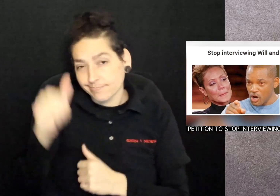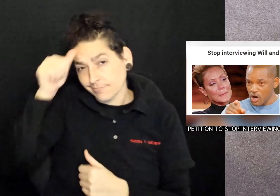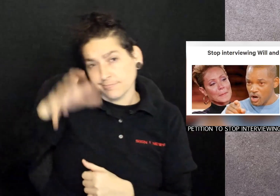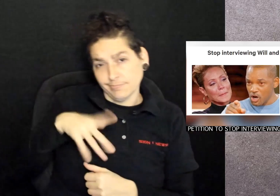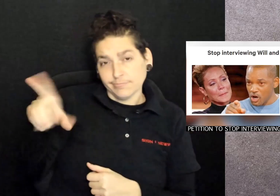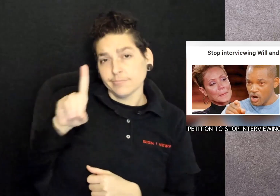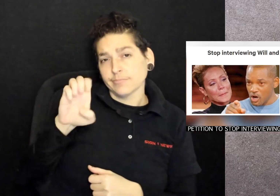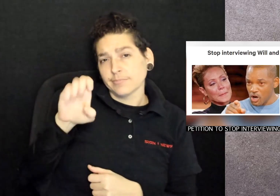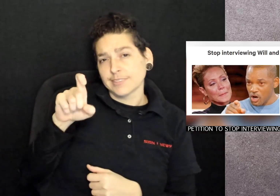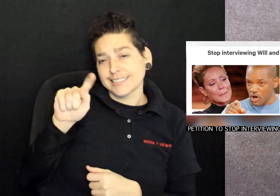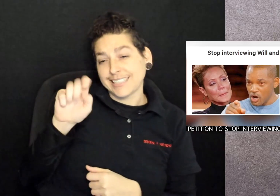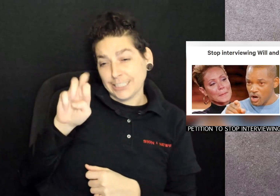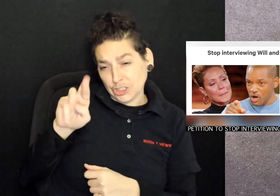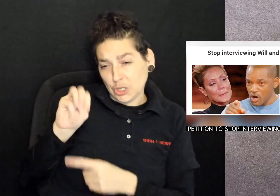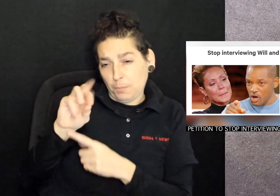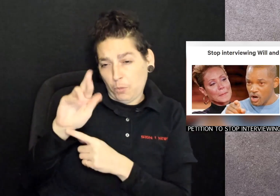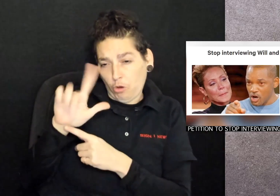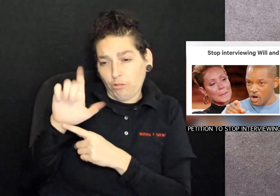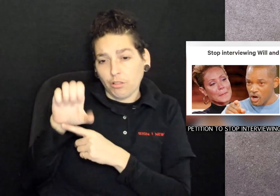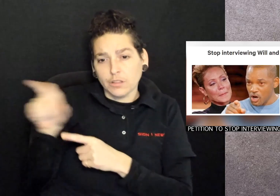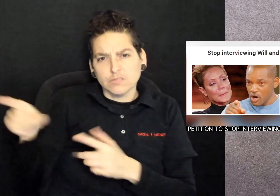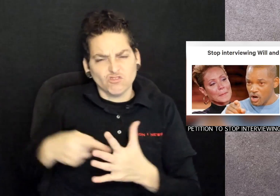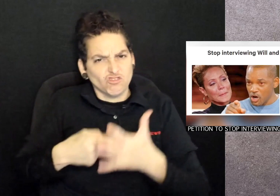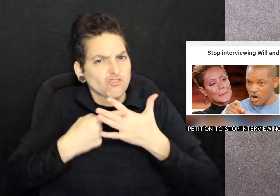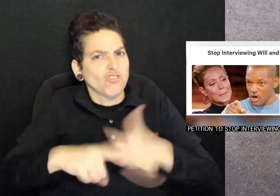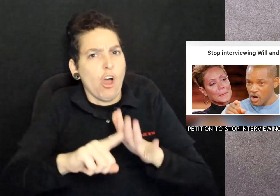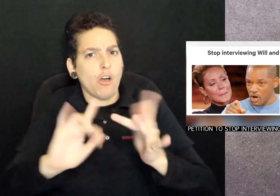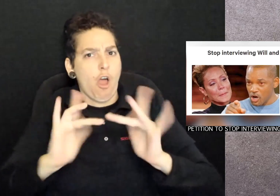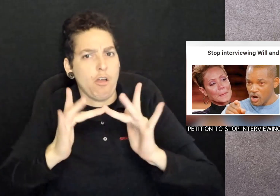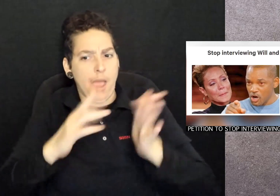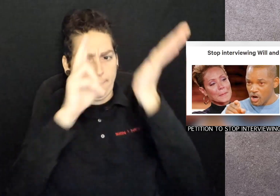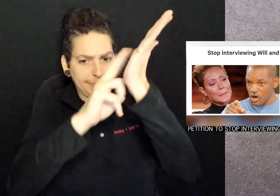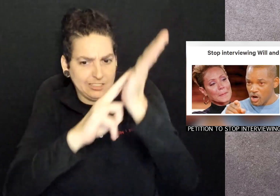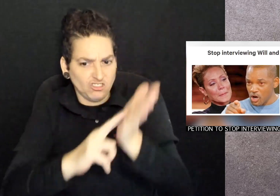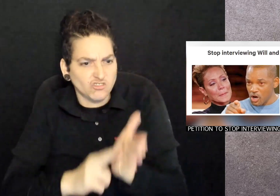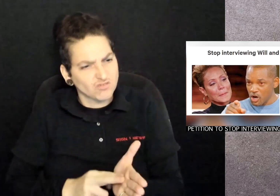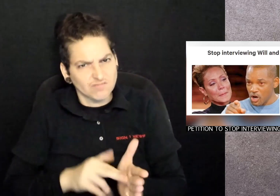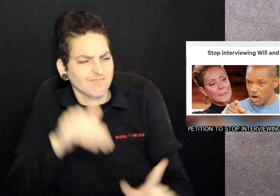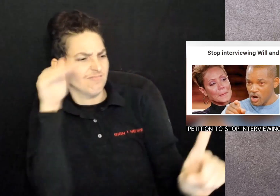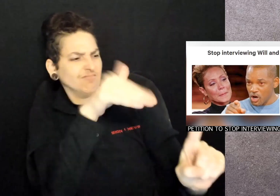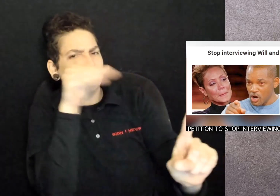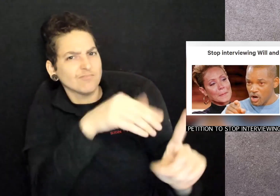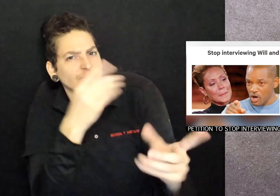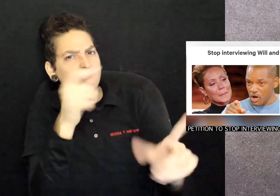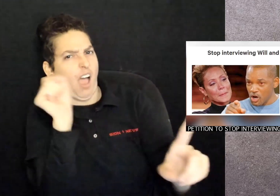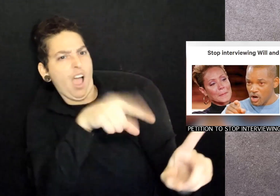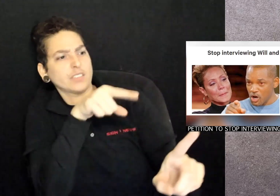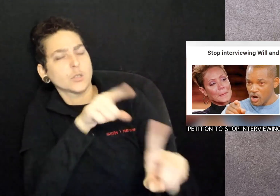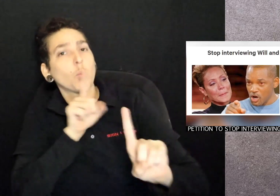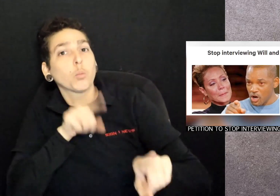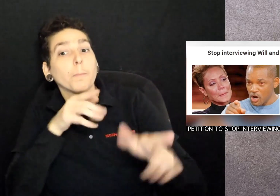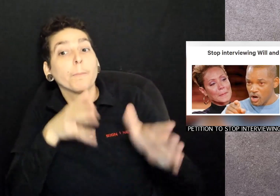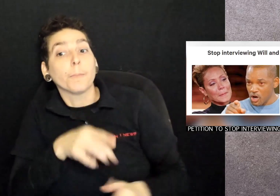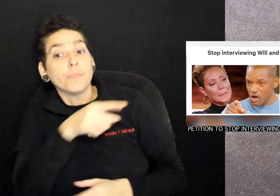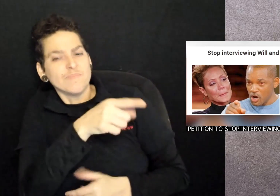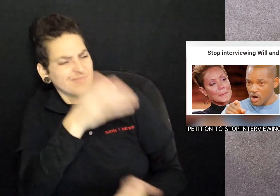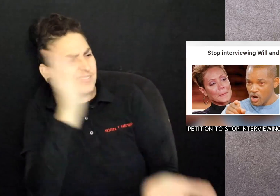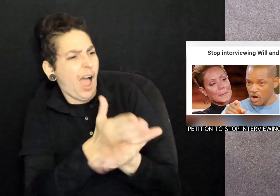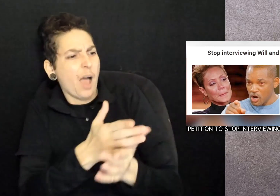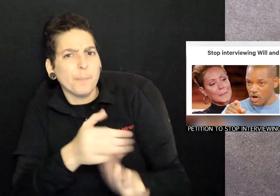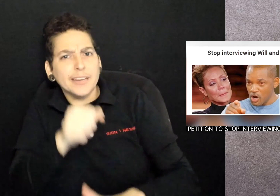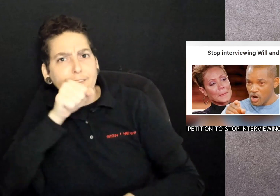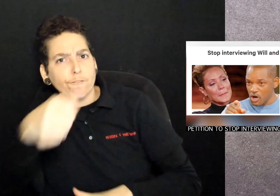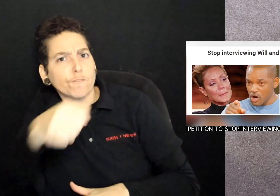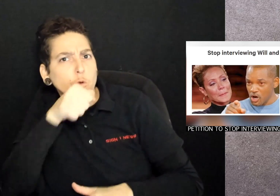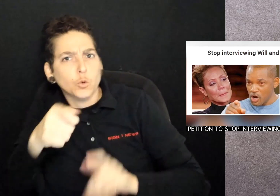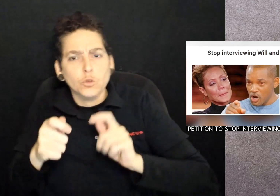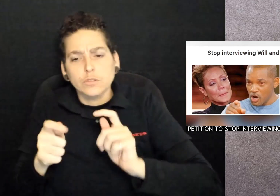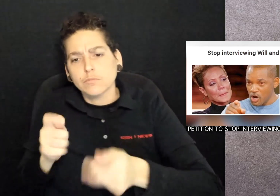named Dexter Morales started an online petition asking reporters to stop interviewing the